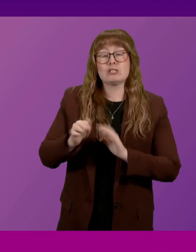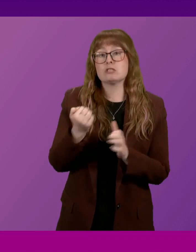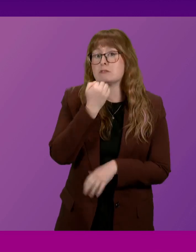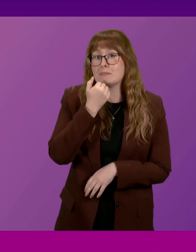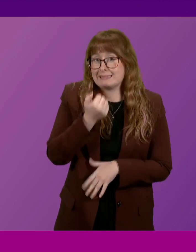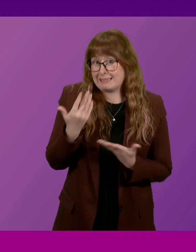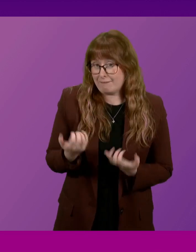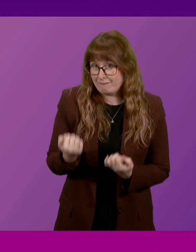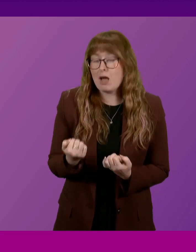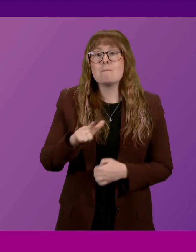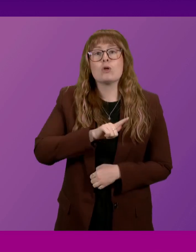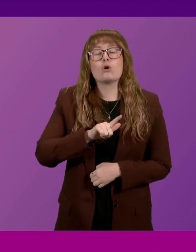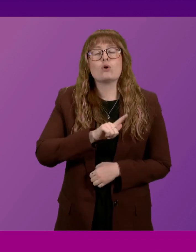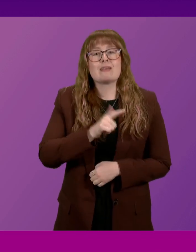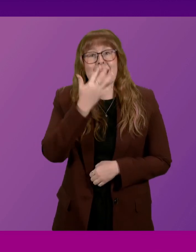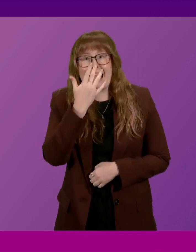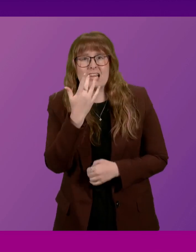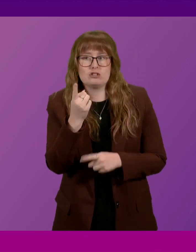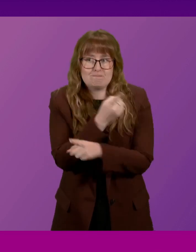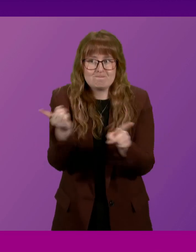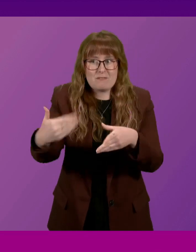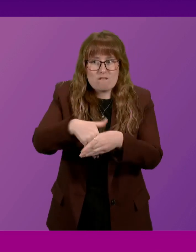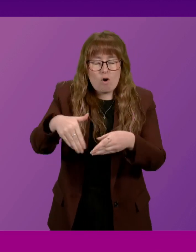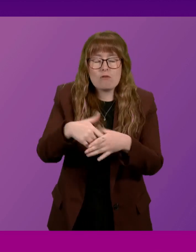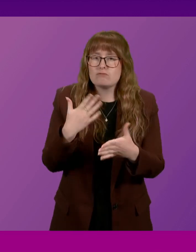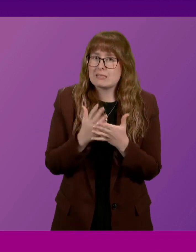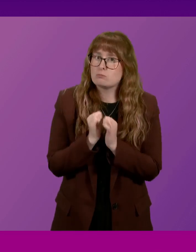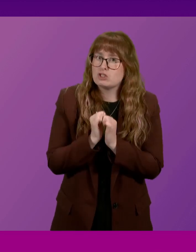For that reason, and because of the age of many of those involved, I would be grateful if members